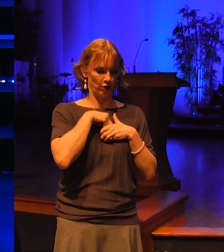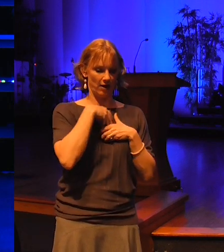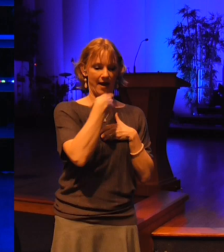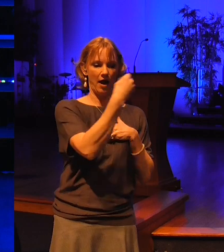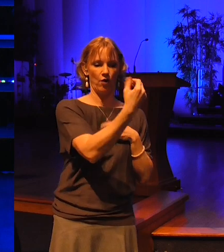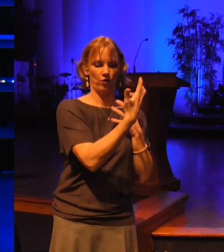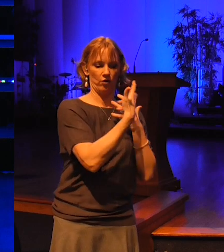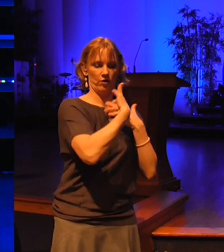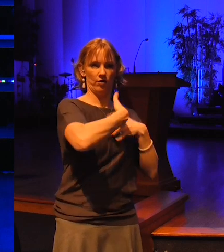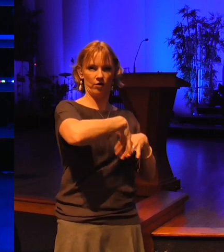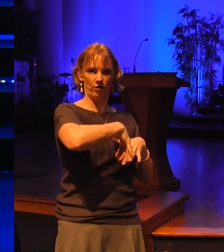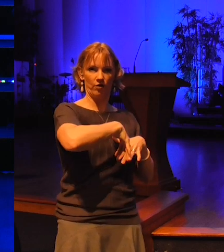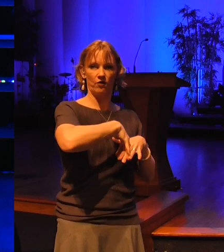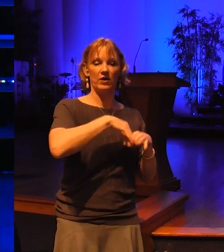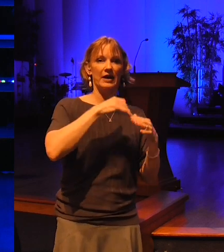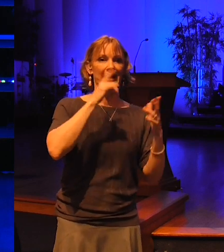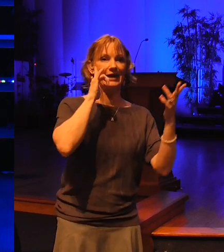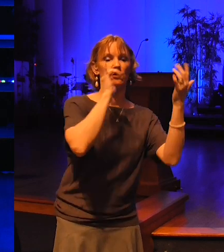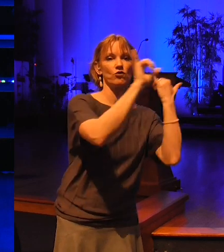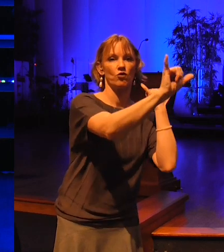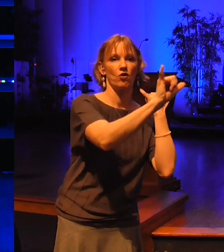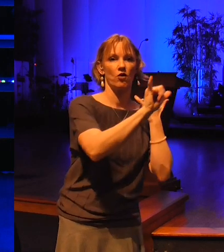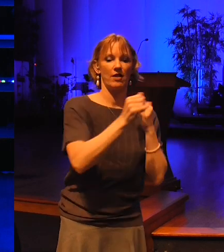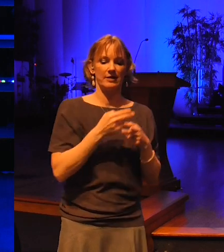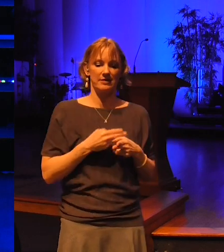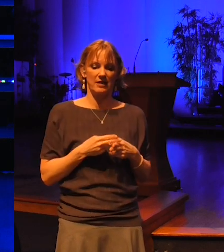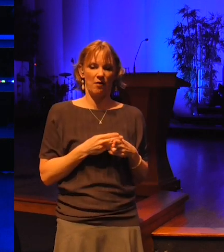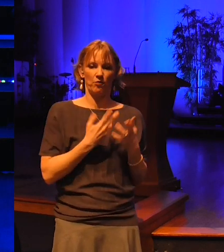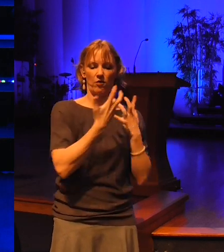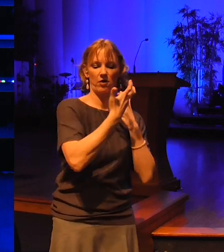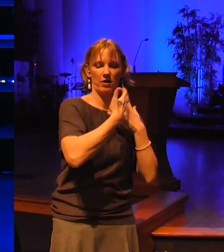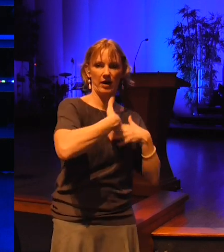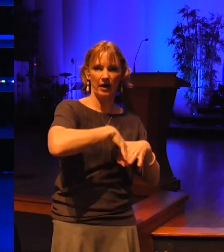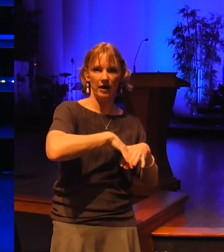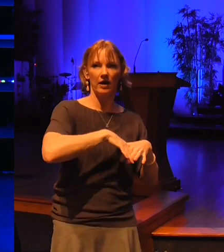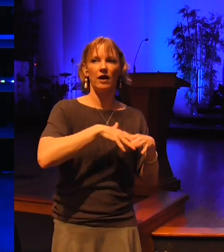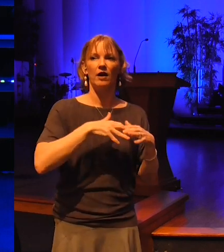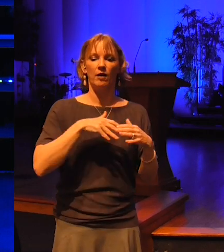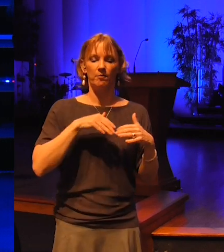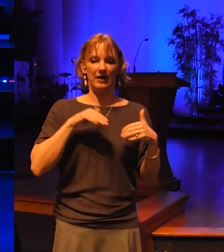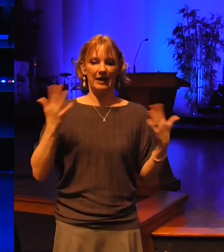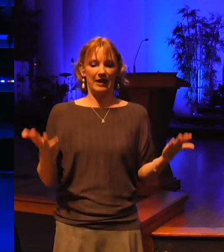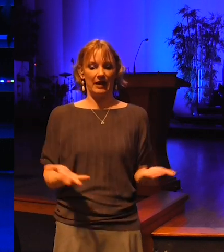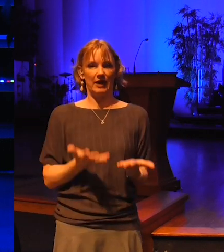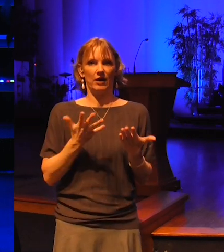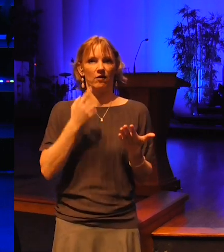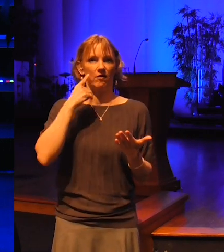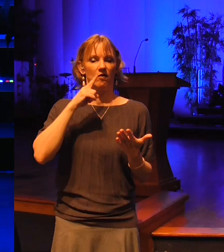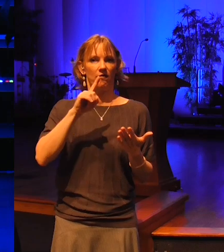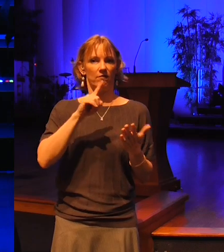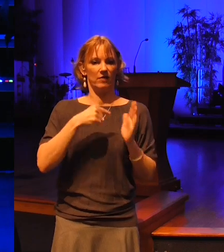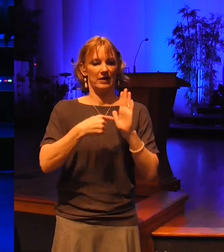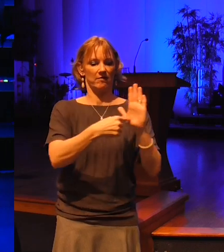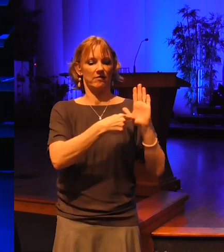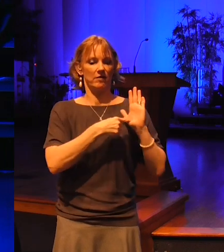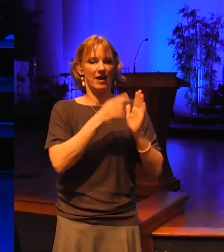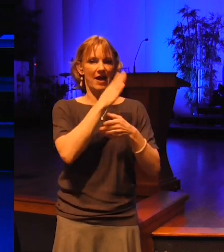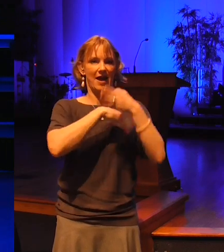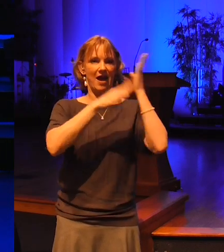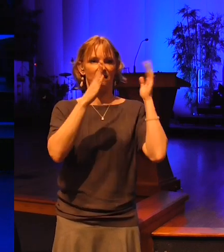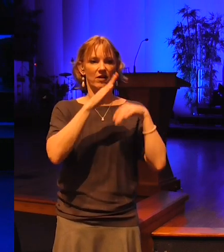eternal in the temporary of being a presence for heaven on earth ernest Holmes our founder